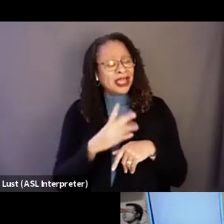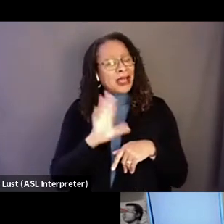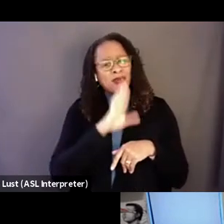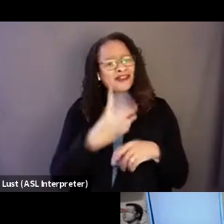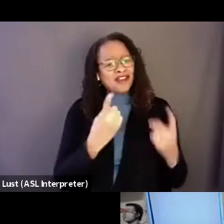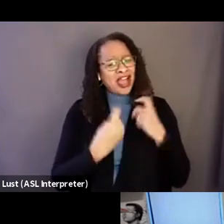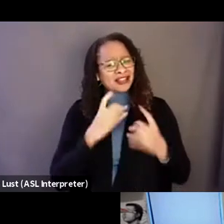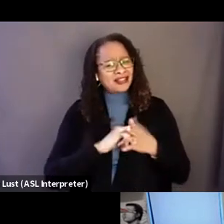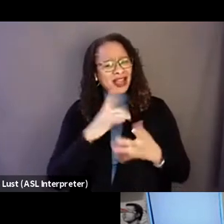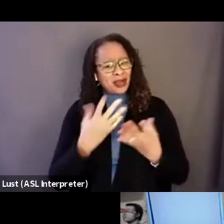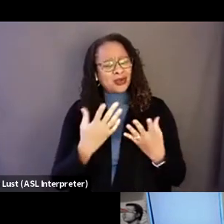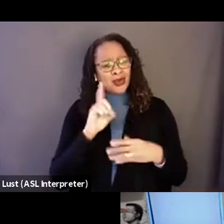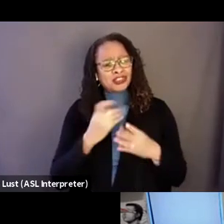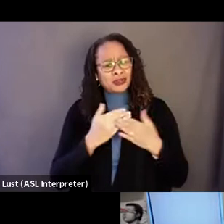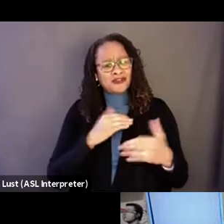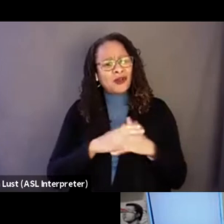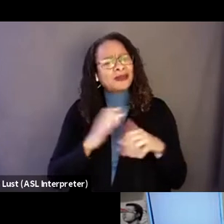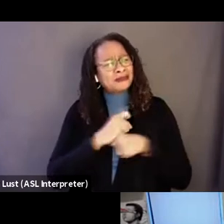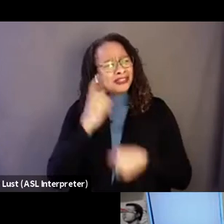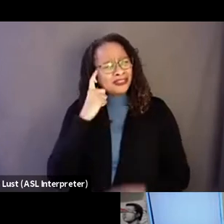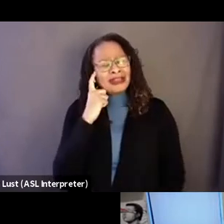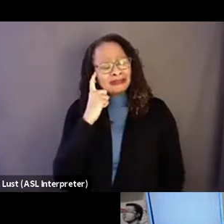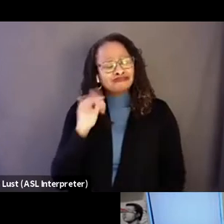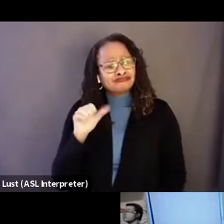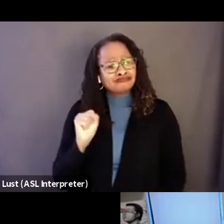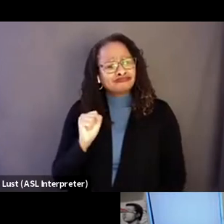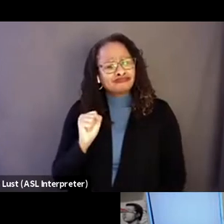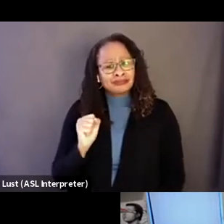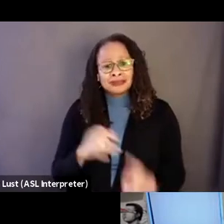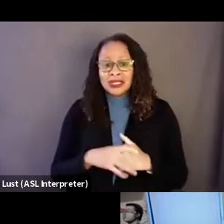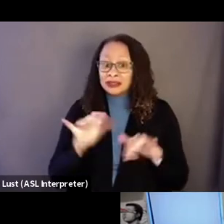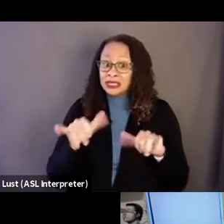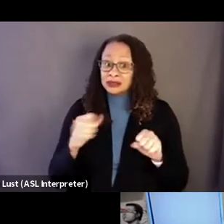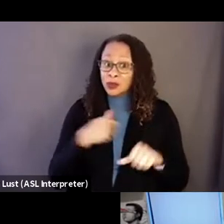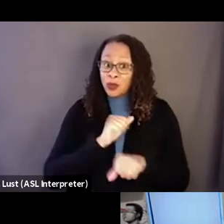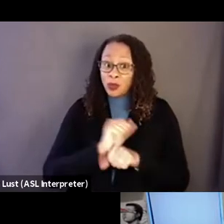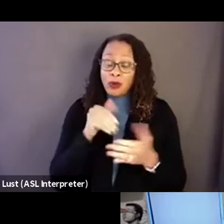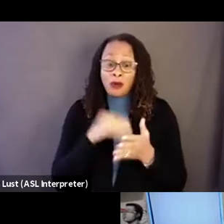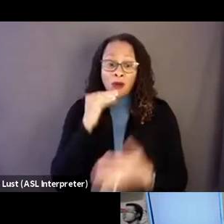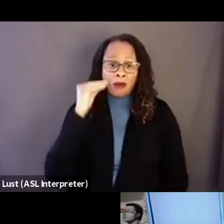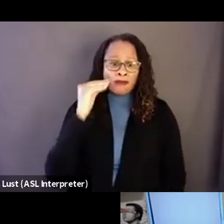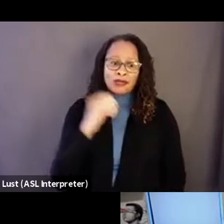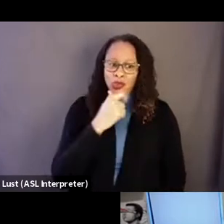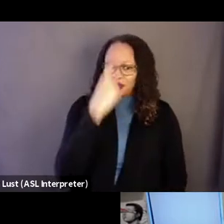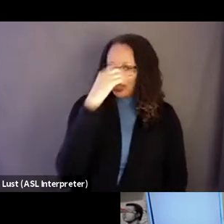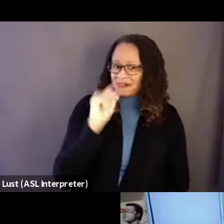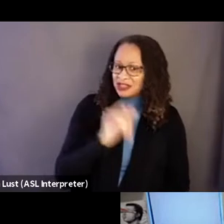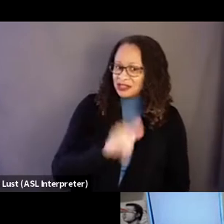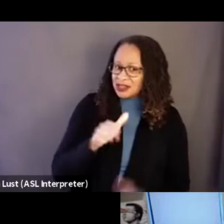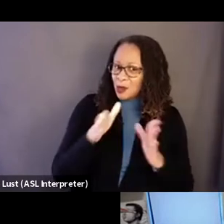So, it does make you think. But, yeah, because we work at home, we just don't think of it the same. Yeah.